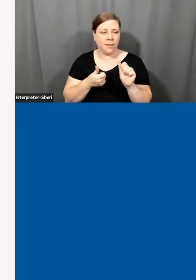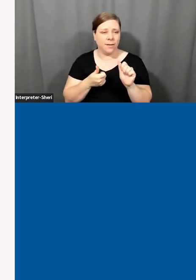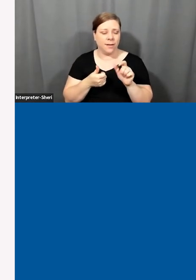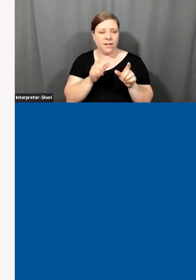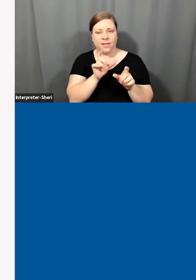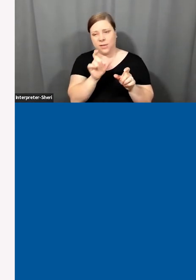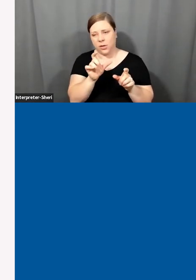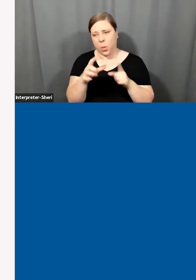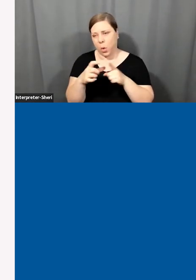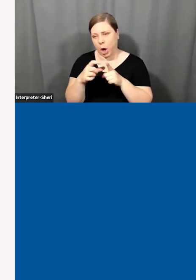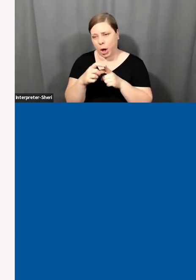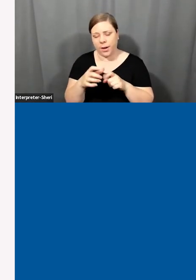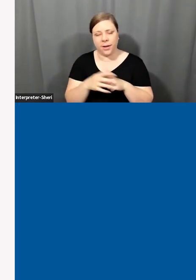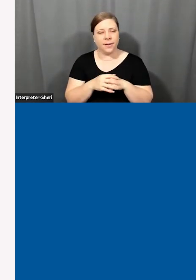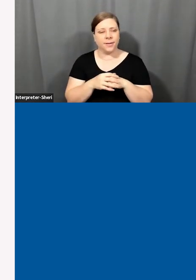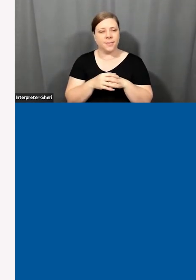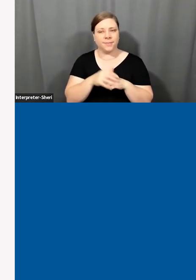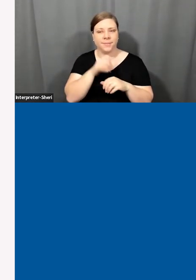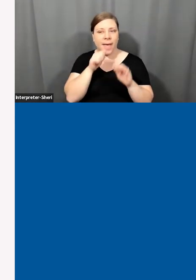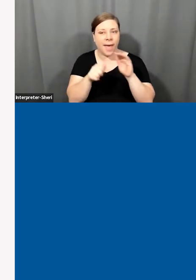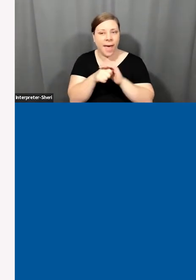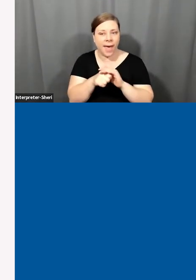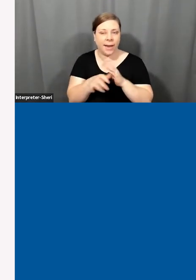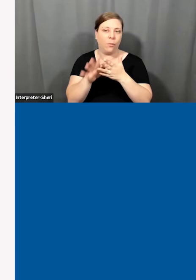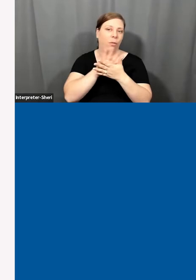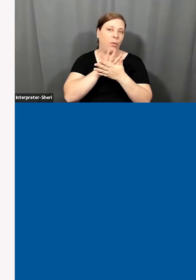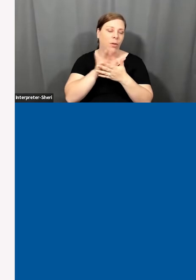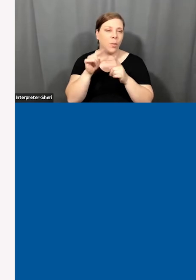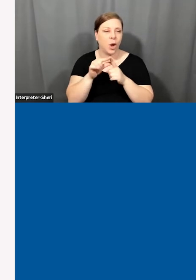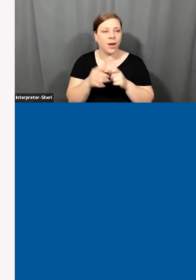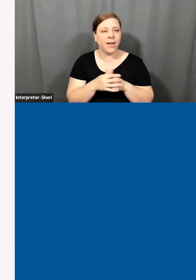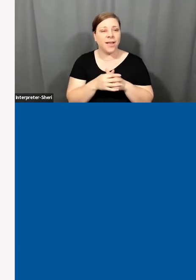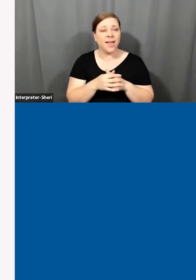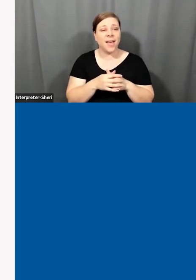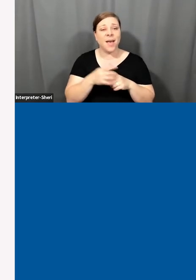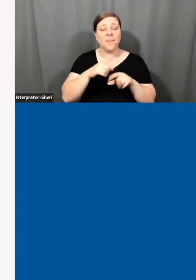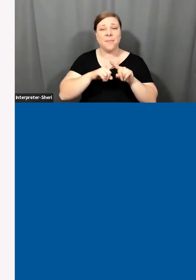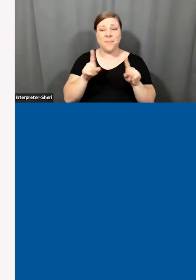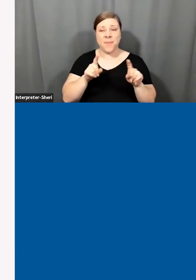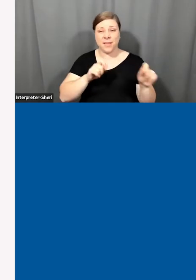or censoring them. But it is so inaccessible to screen reading devices. They would read out everything.